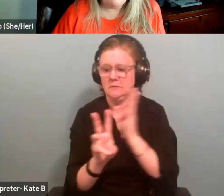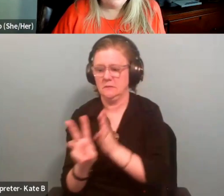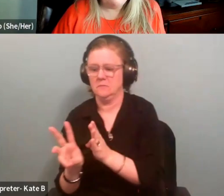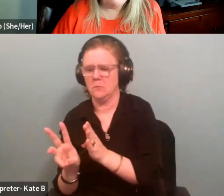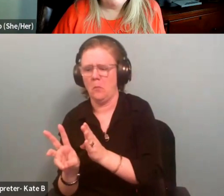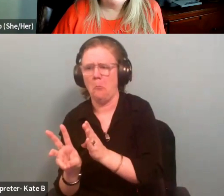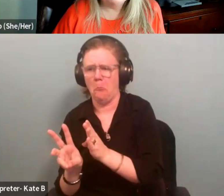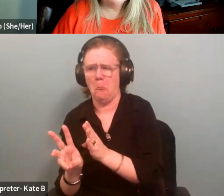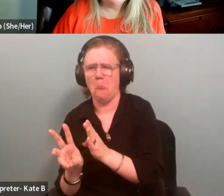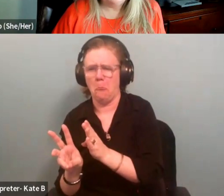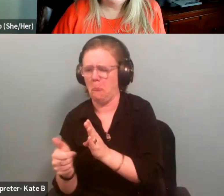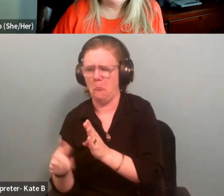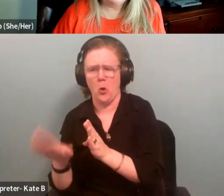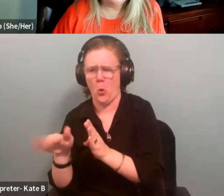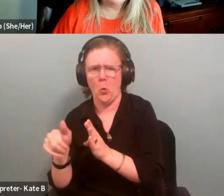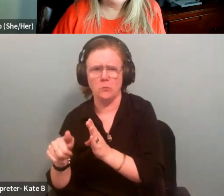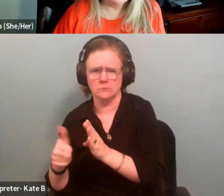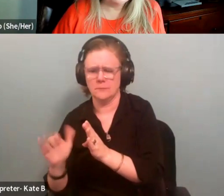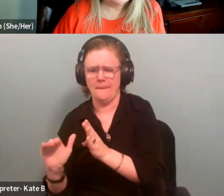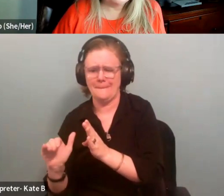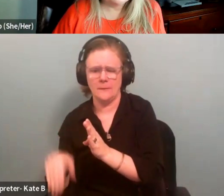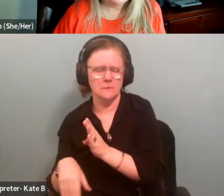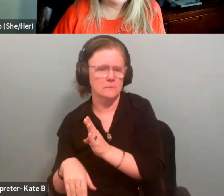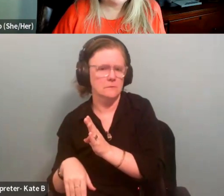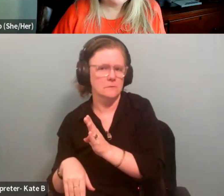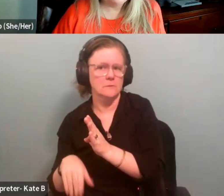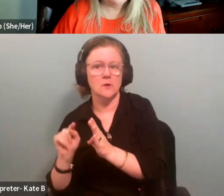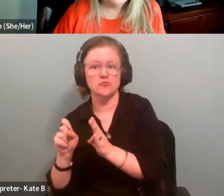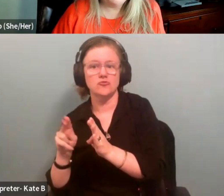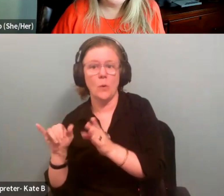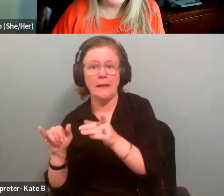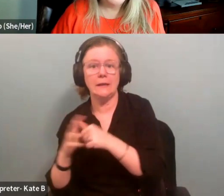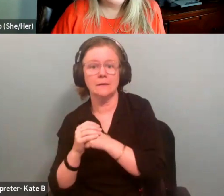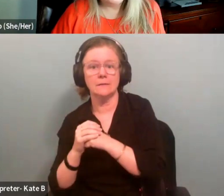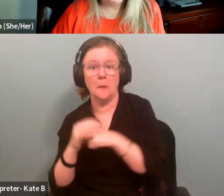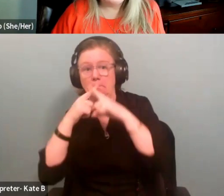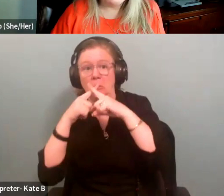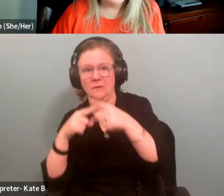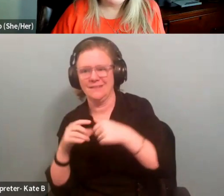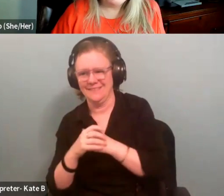them with? Oh, that mute button.